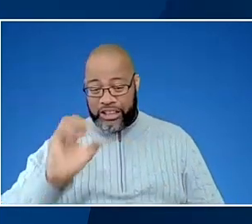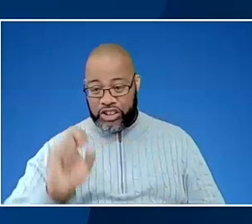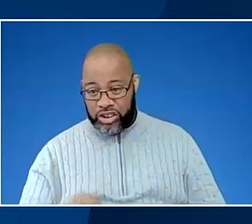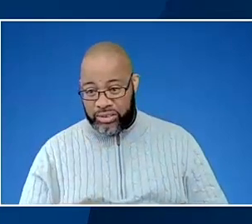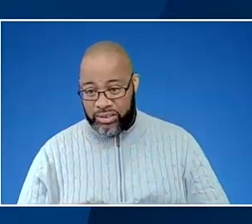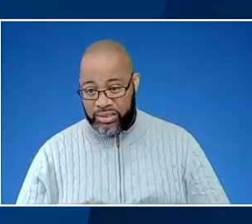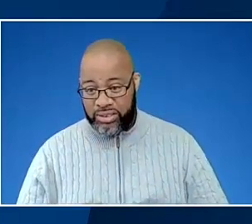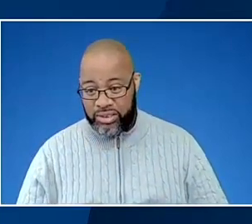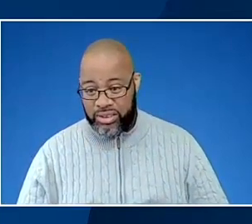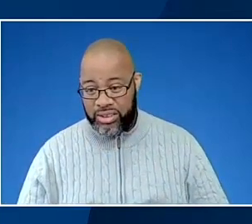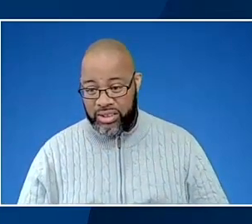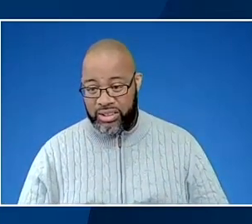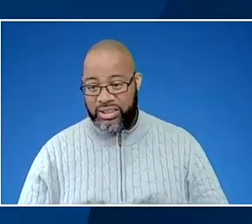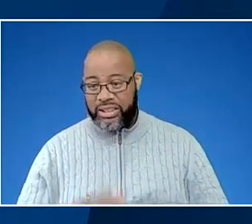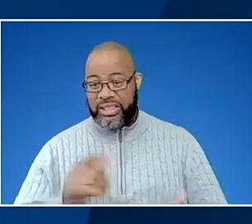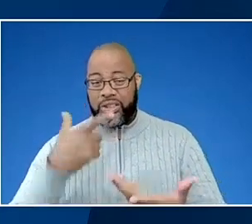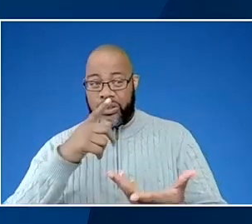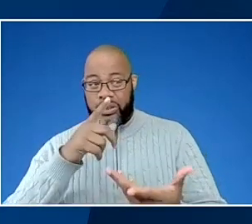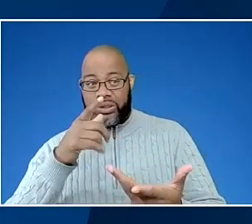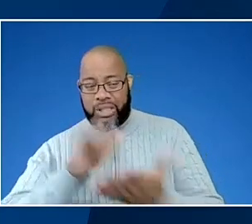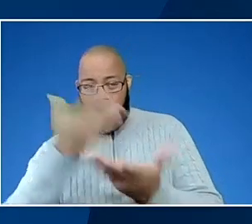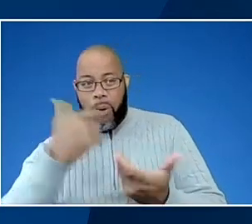That's why I wanted to better understand what the concern was.